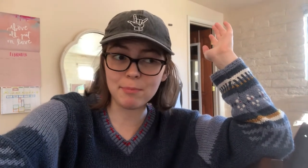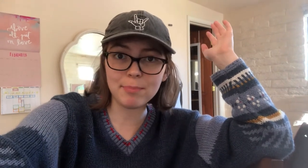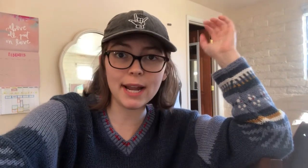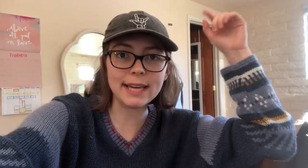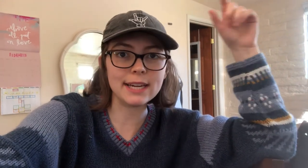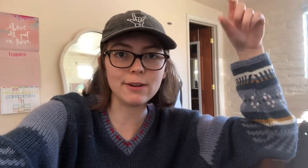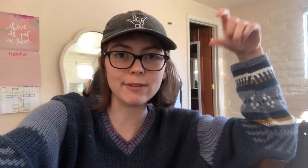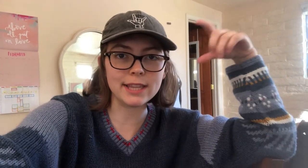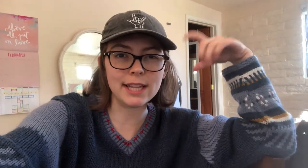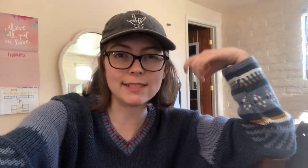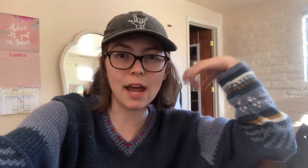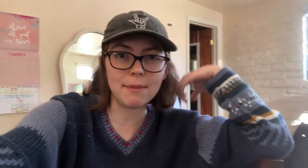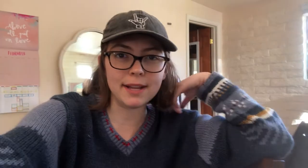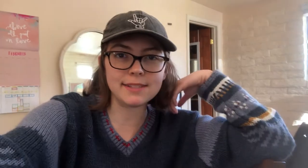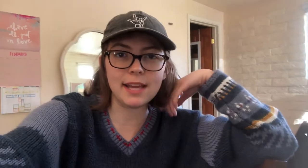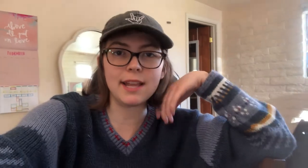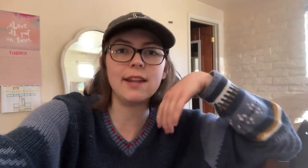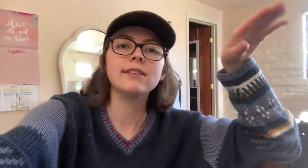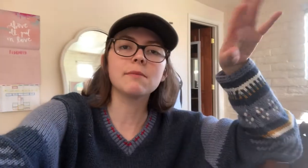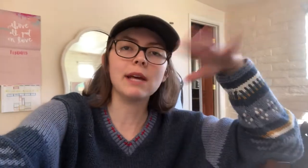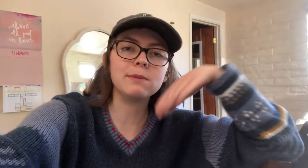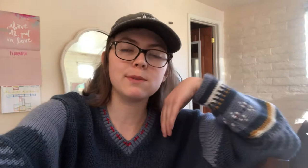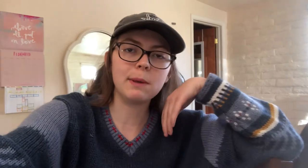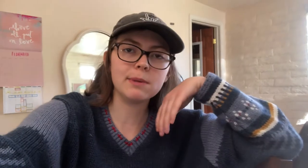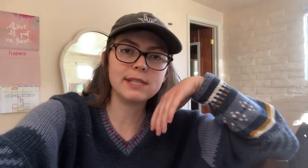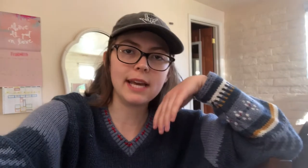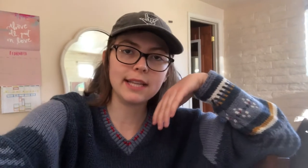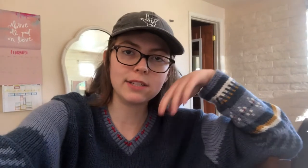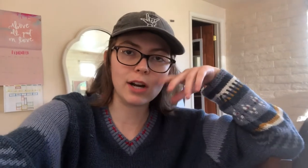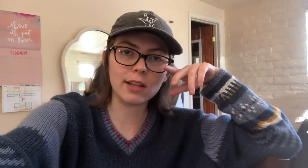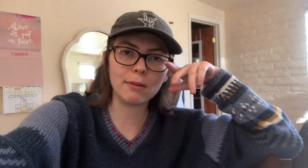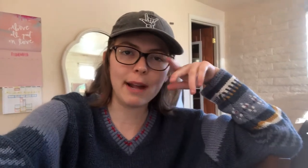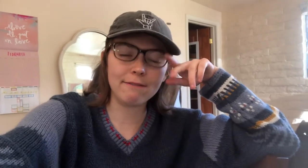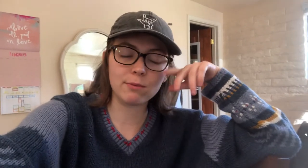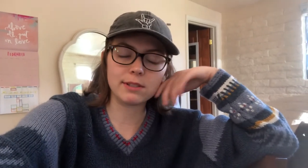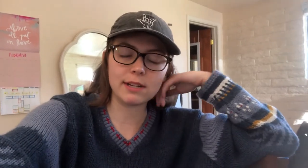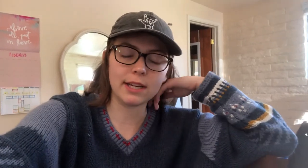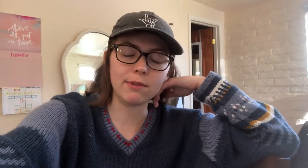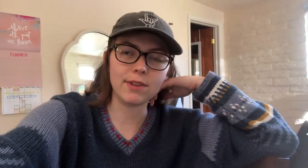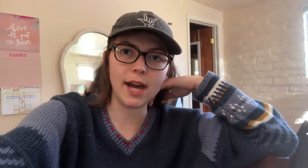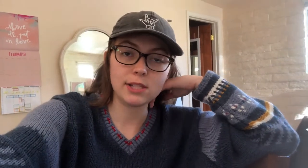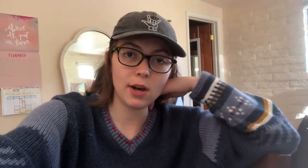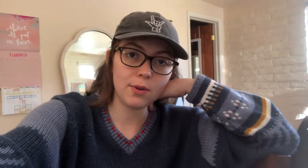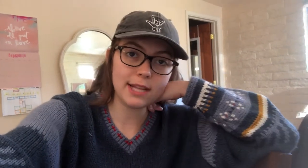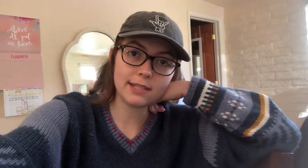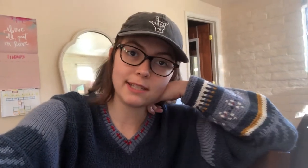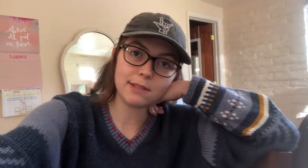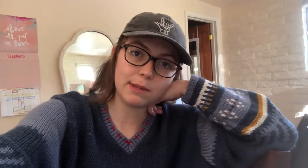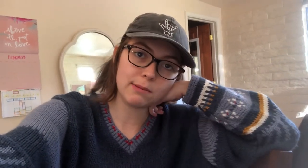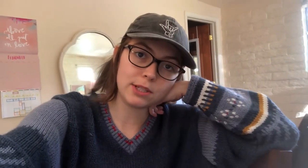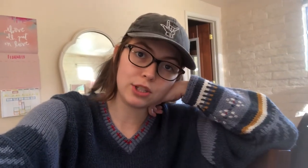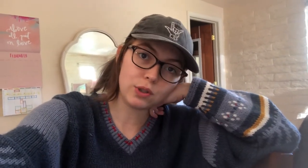but i can go for like the last 10 minutes and then sometimes people stay and like talk a little bit afterwards then i can go for that so that's nice to be able to just join